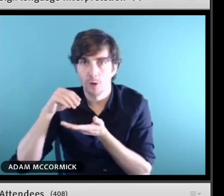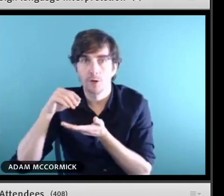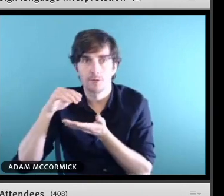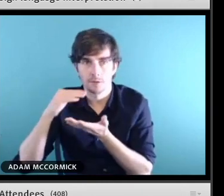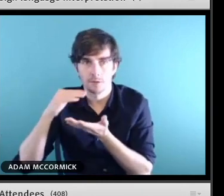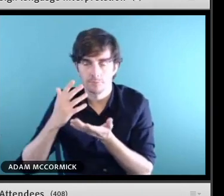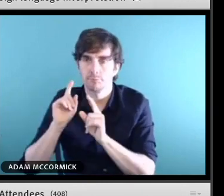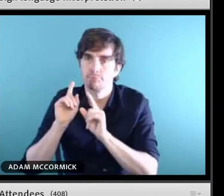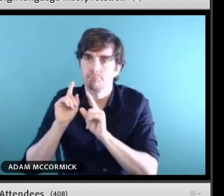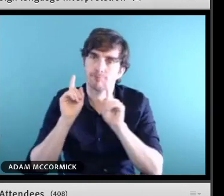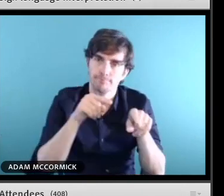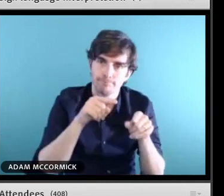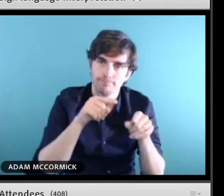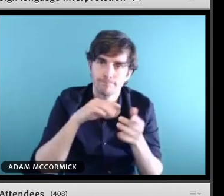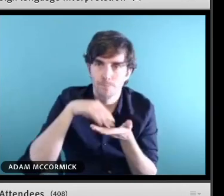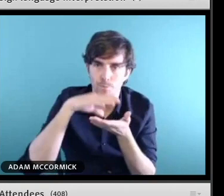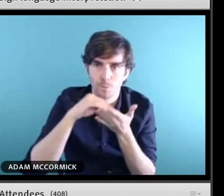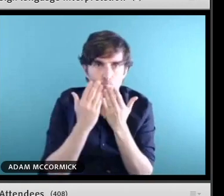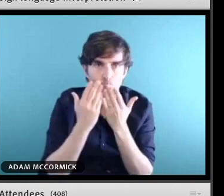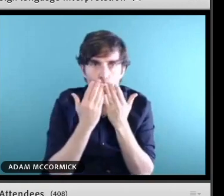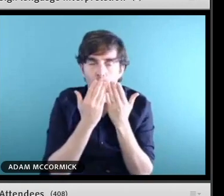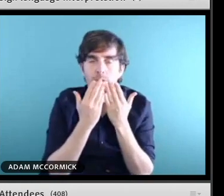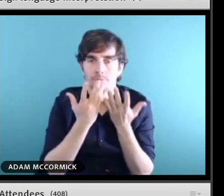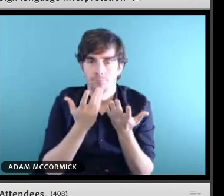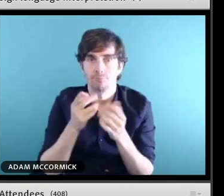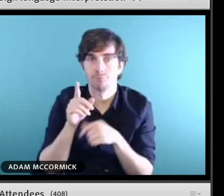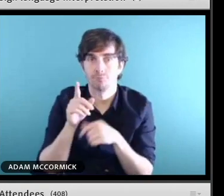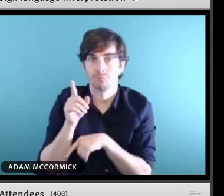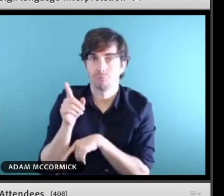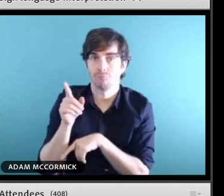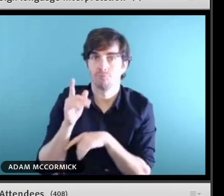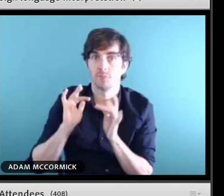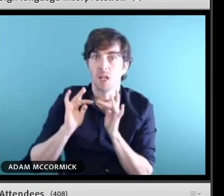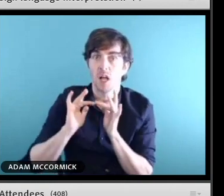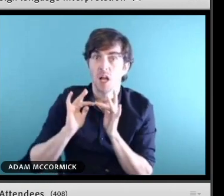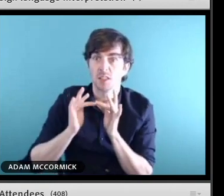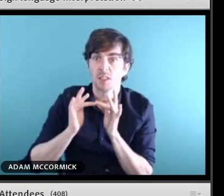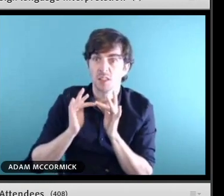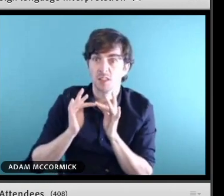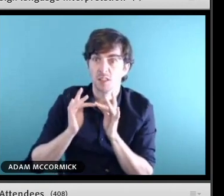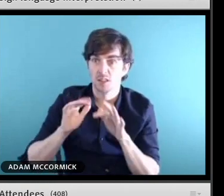to engage children and their parents within this eLearning platforms including Google